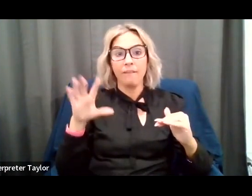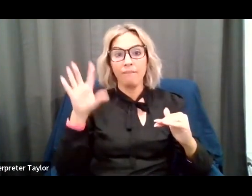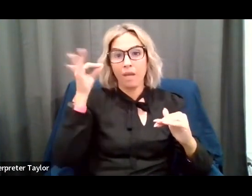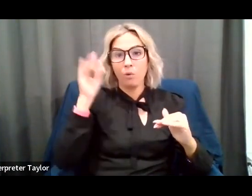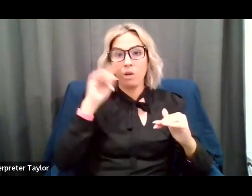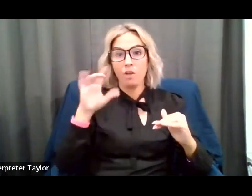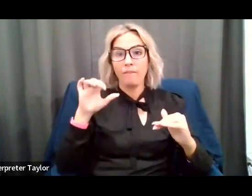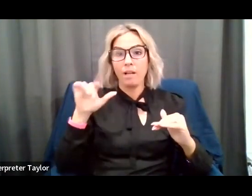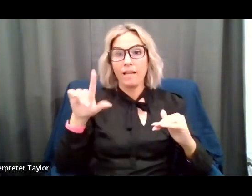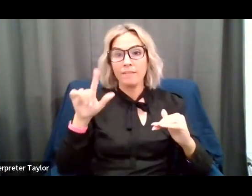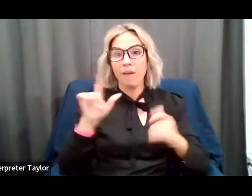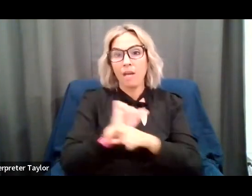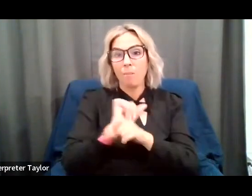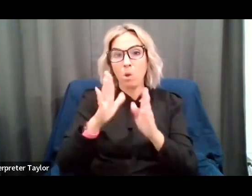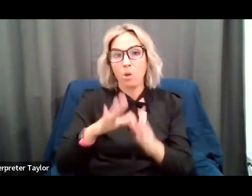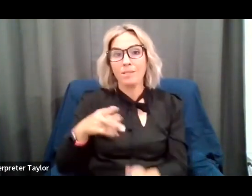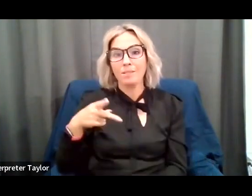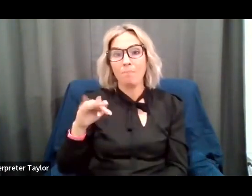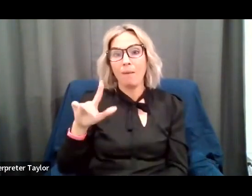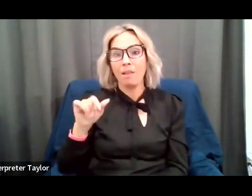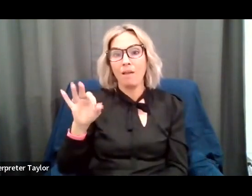Classified Employees, Pamela Ford.